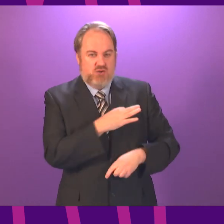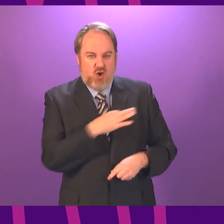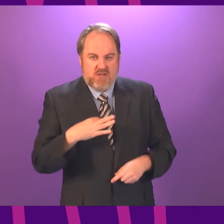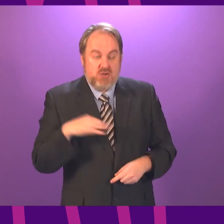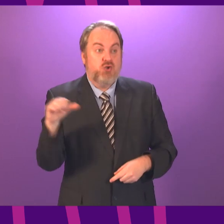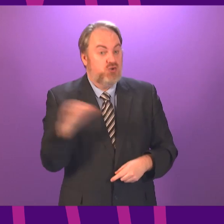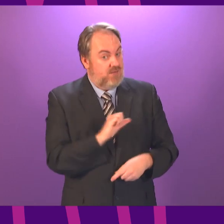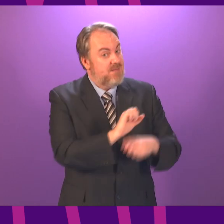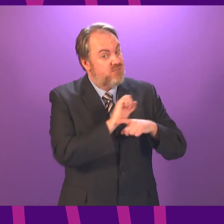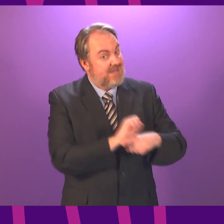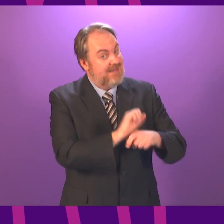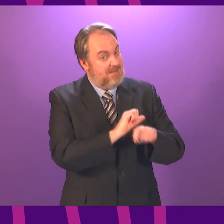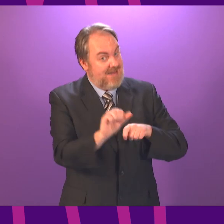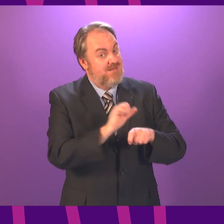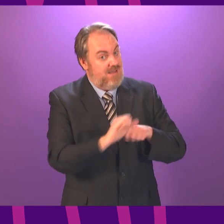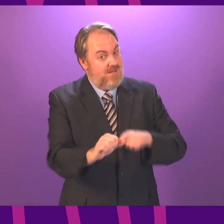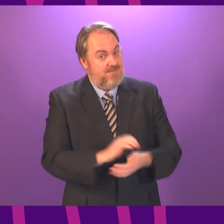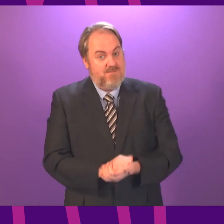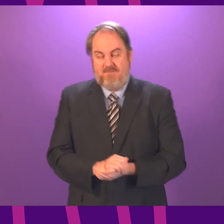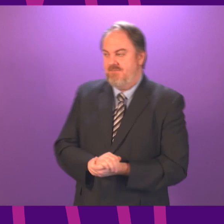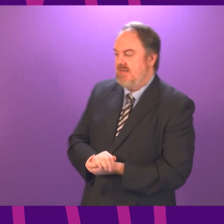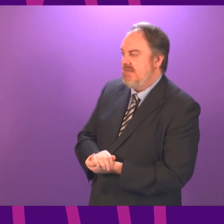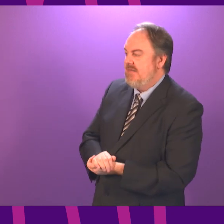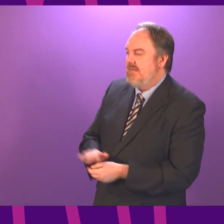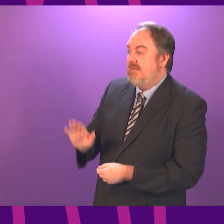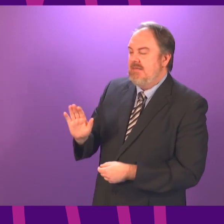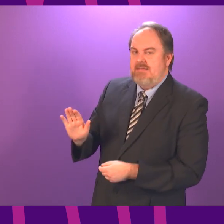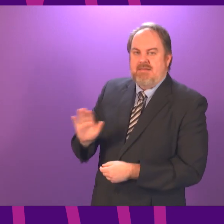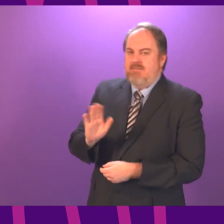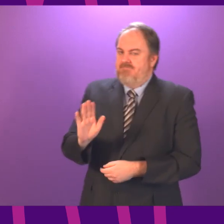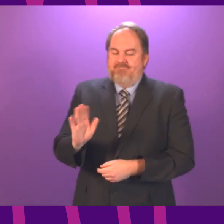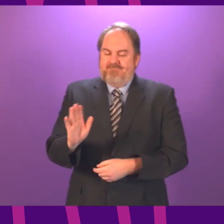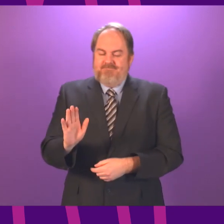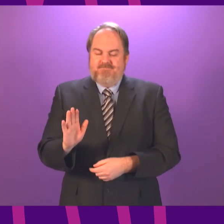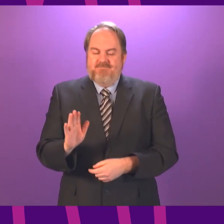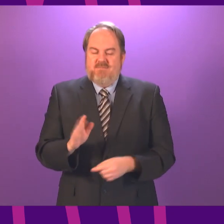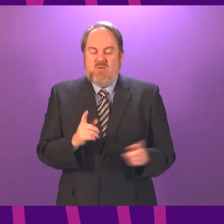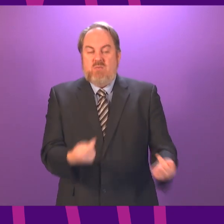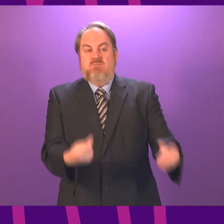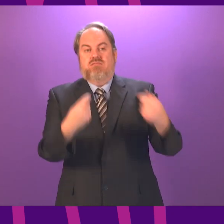The First Minister: I do not accept Ruth Davidson’s characterisation